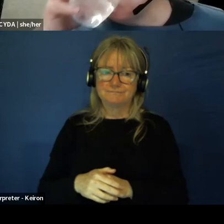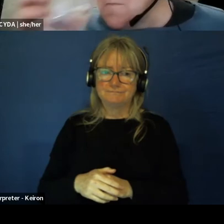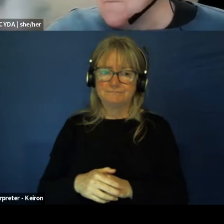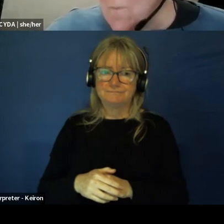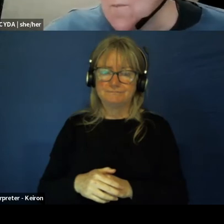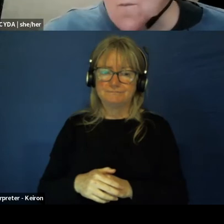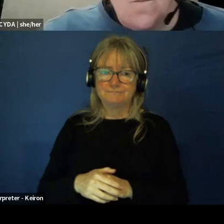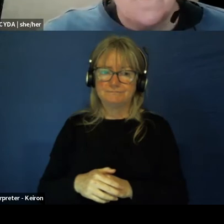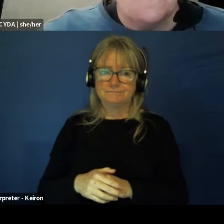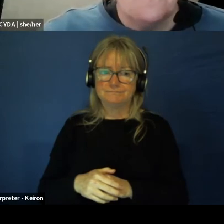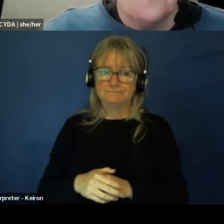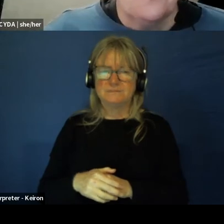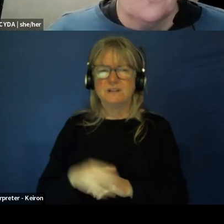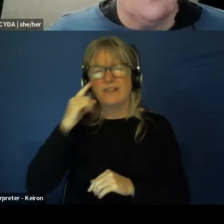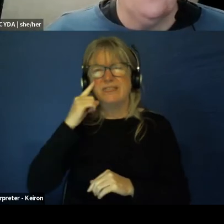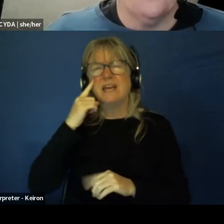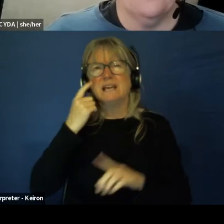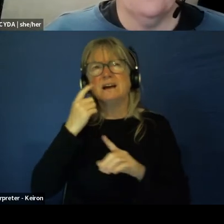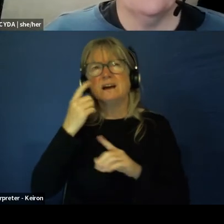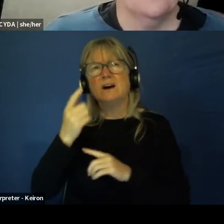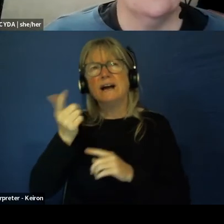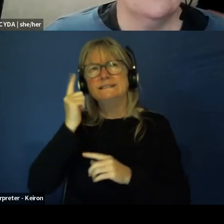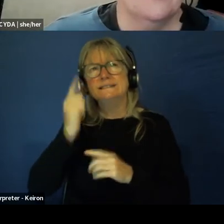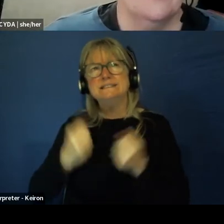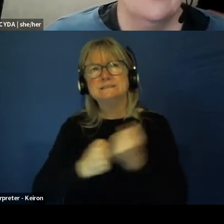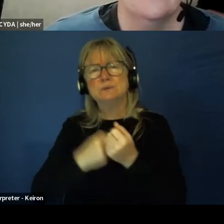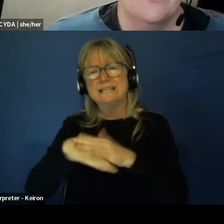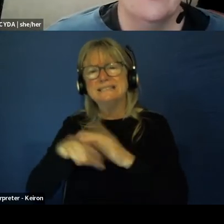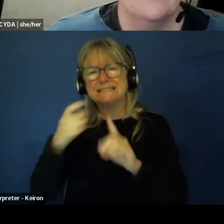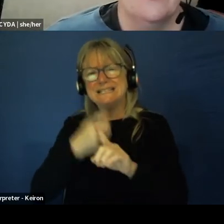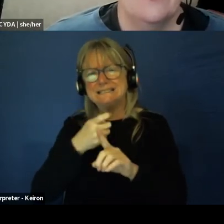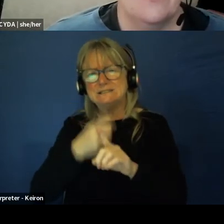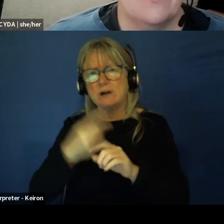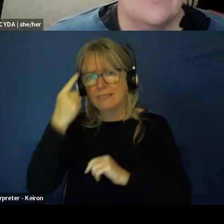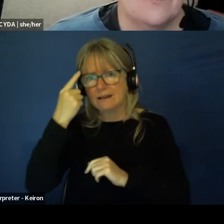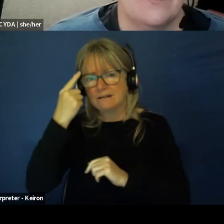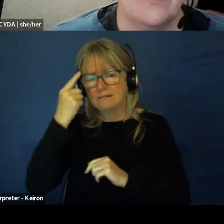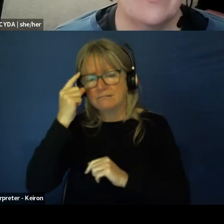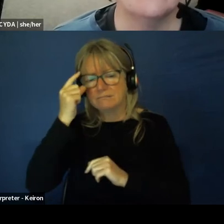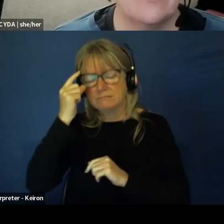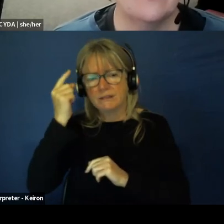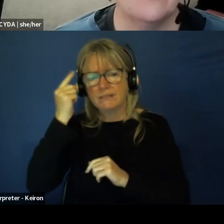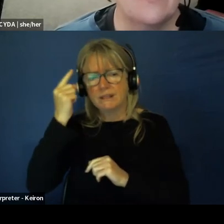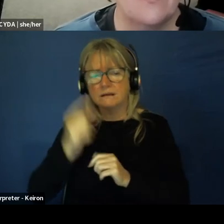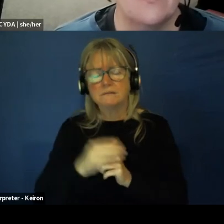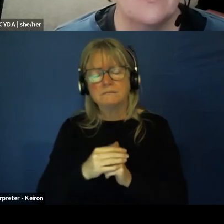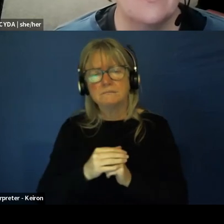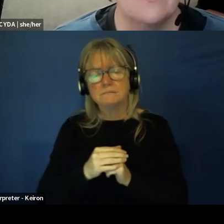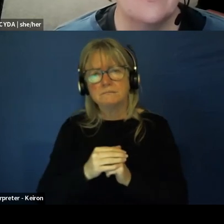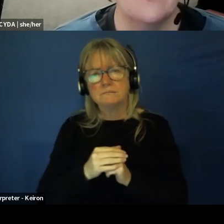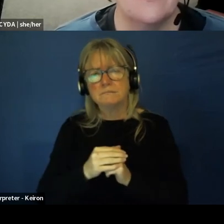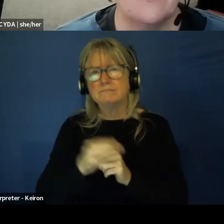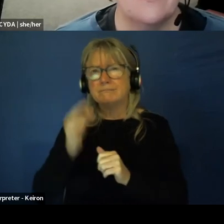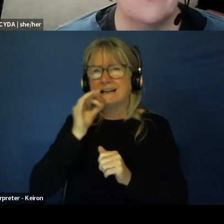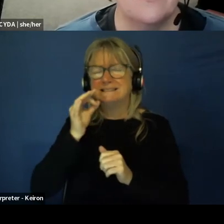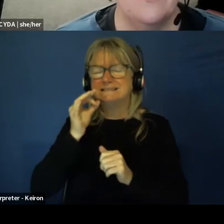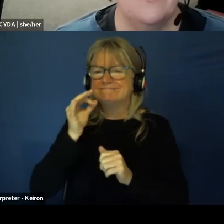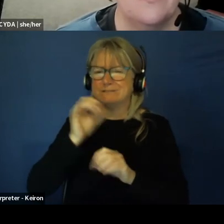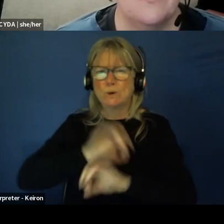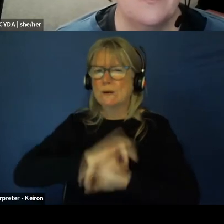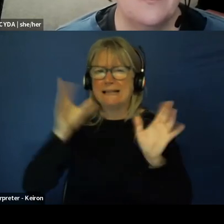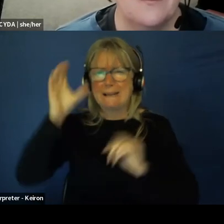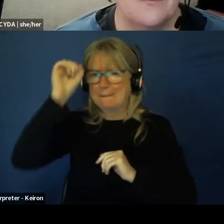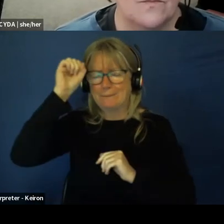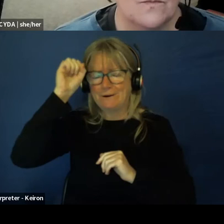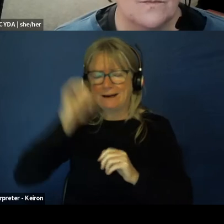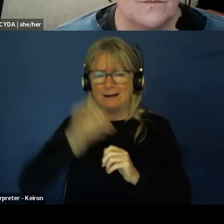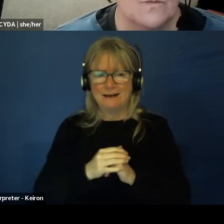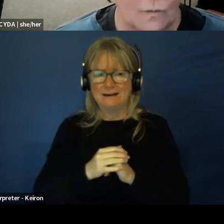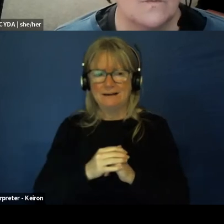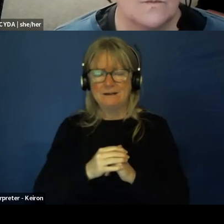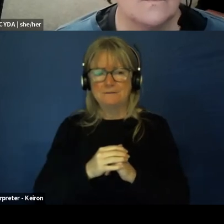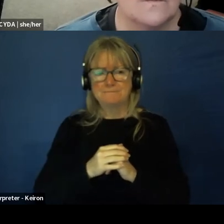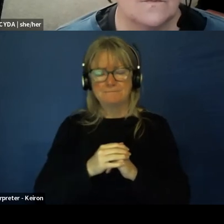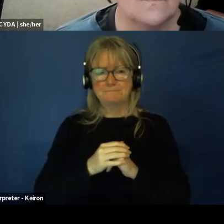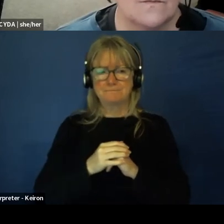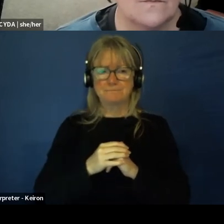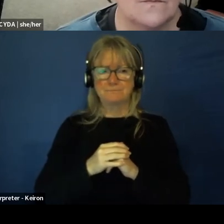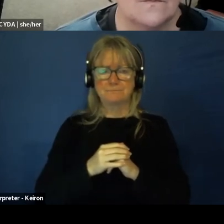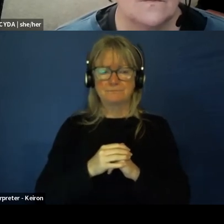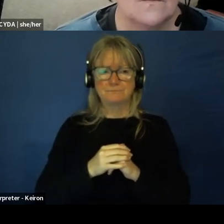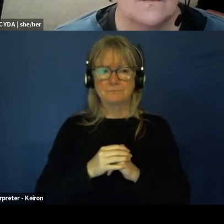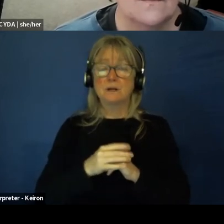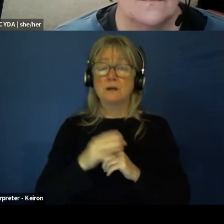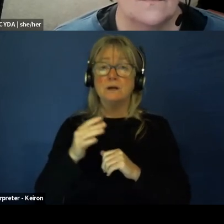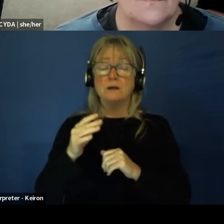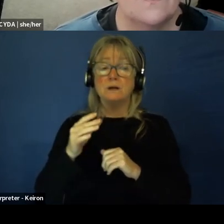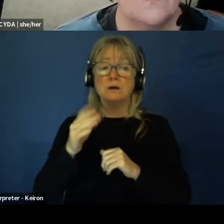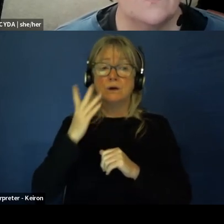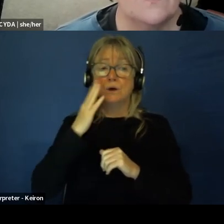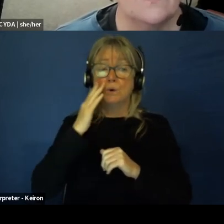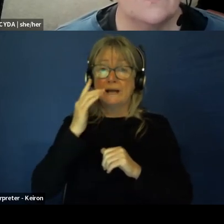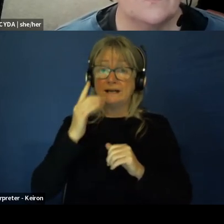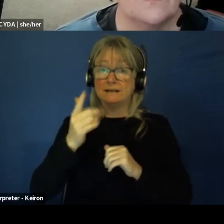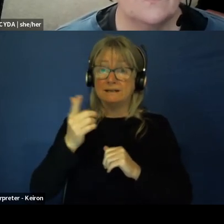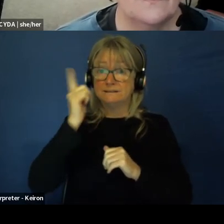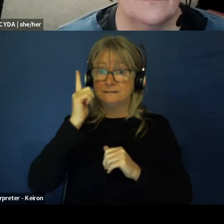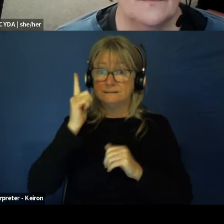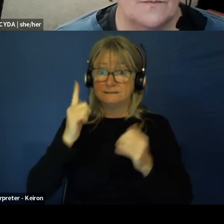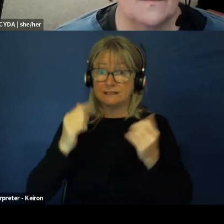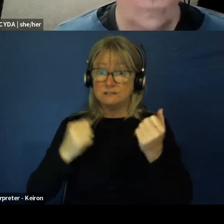Yeah, because I vaguely remember having to support in my early years but not necessarily kindergarten so that it's a little bit hazy, but a lot of the time when I did have to work at it I was a teacher's aide, we would have a lot of one on one, support